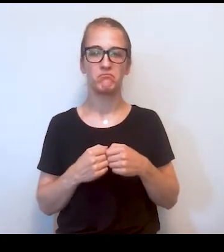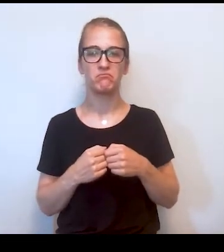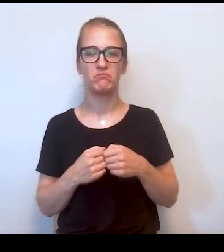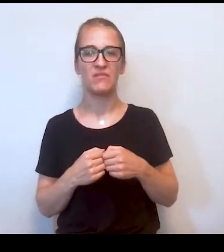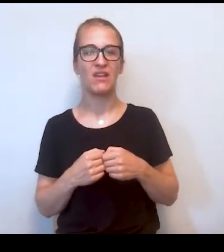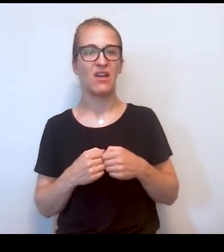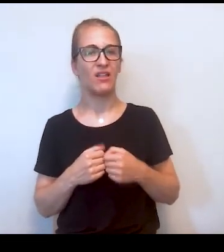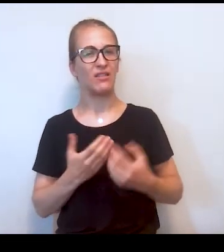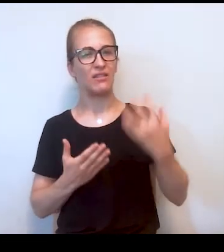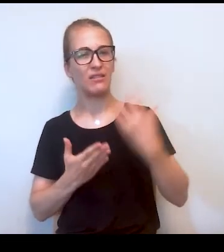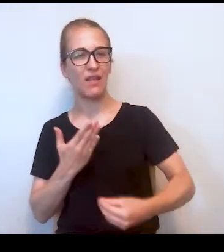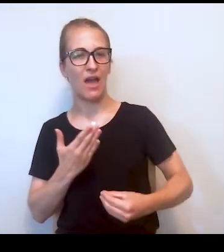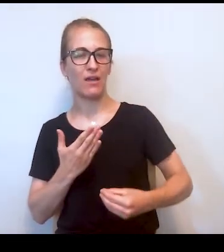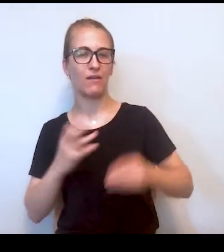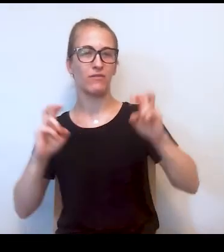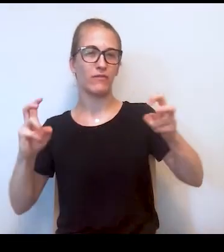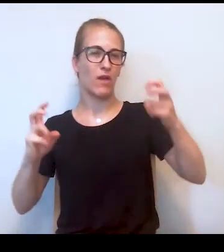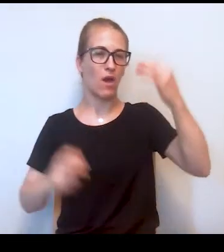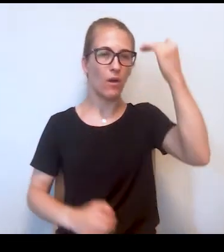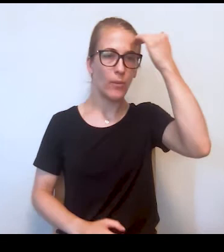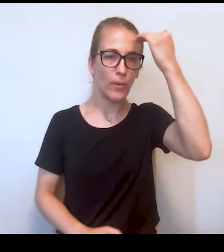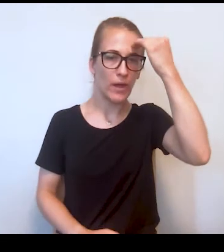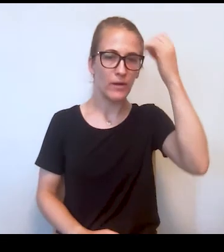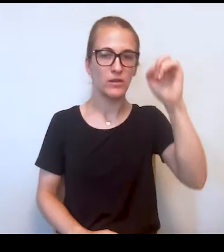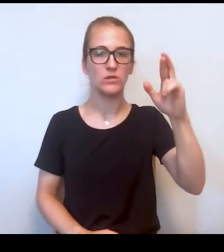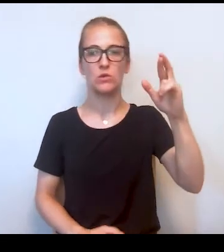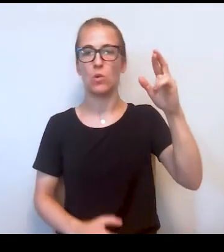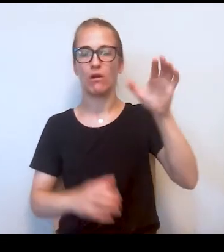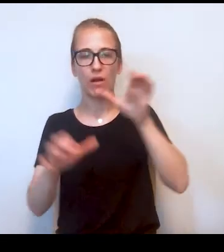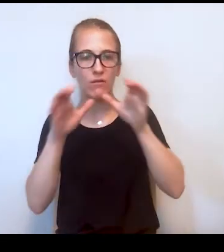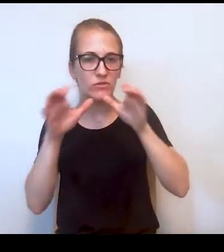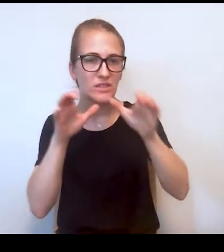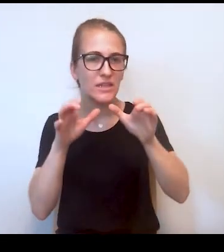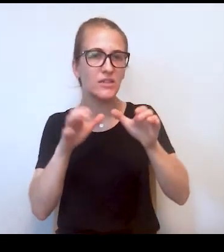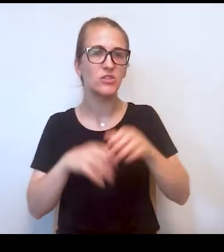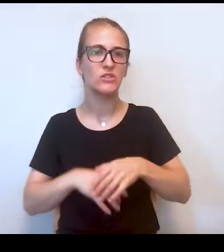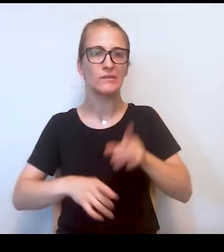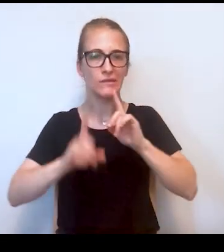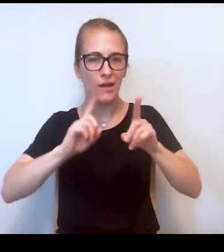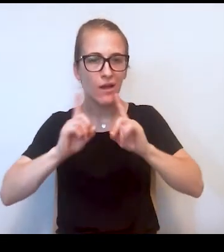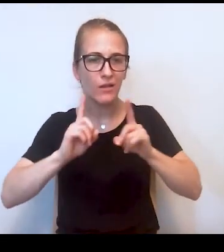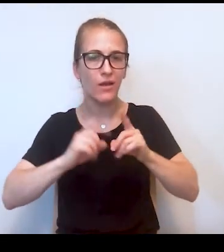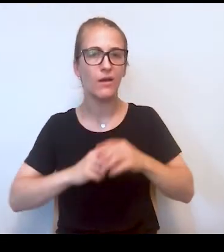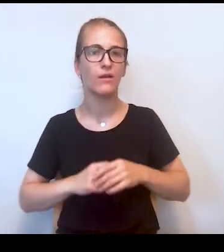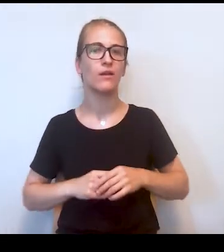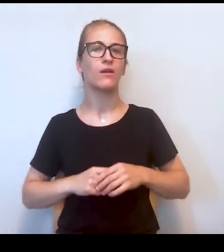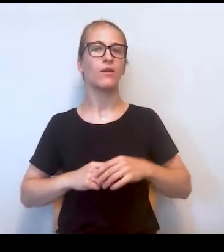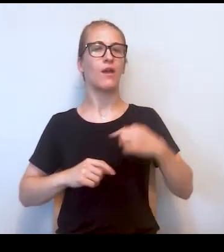that I can now be the representative. And my experience is the one that's gonna lead the way for everyone.'"